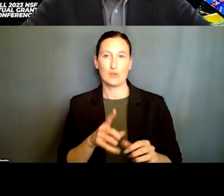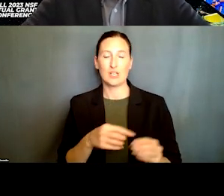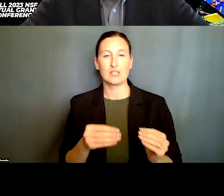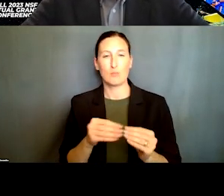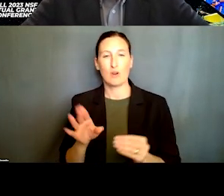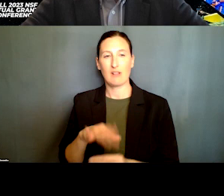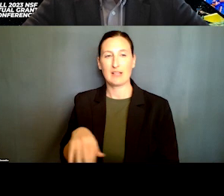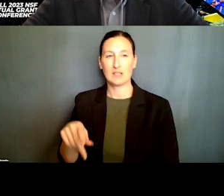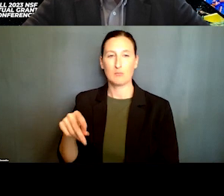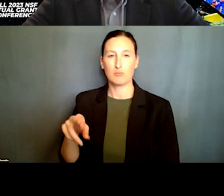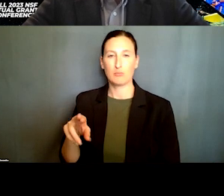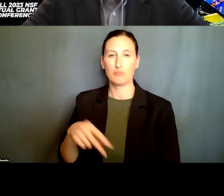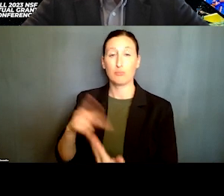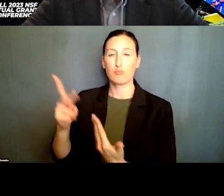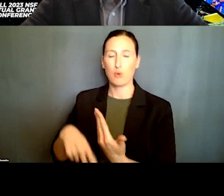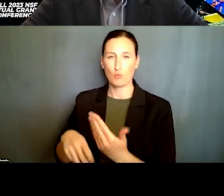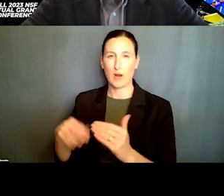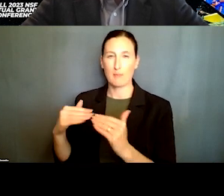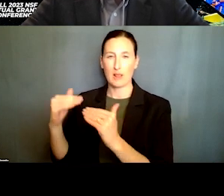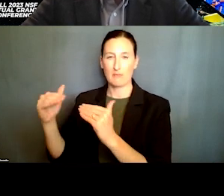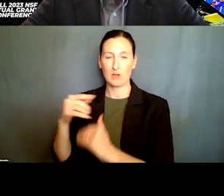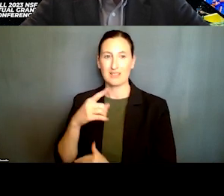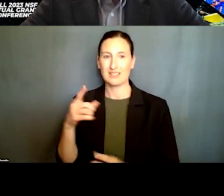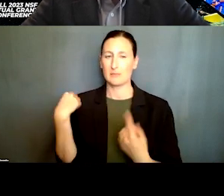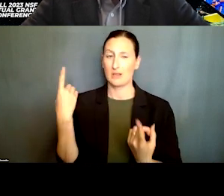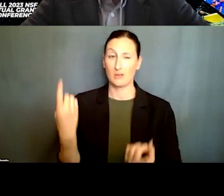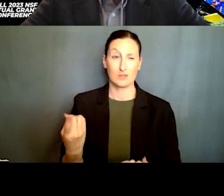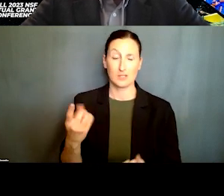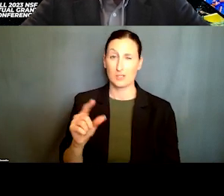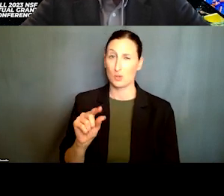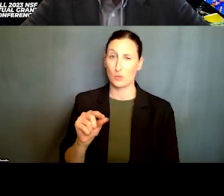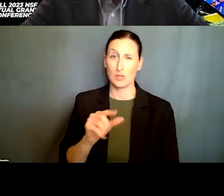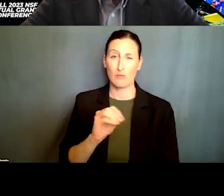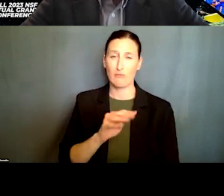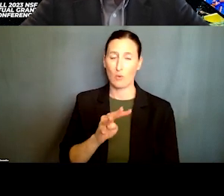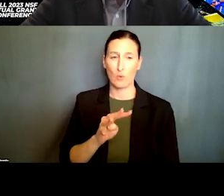Since 2004 this one has been going on a long time. There have been 46 awards